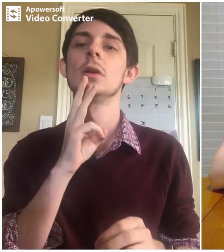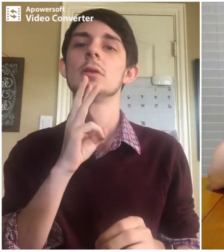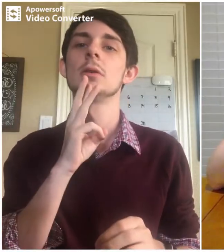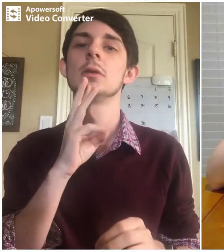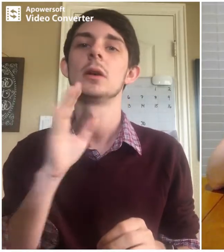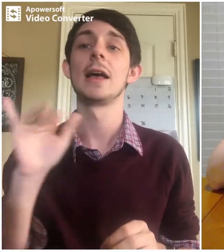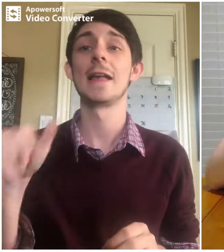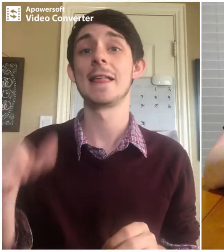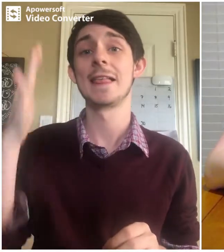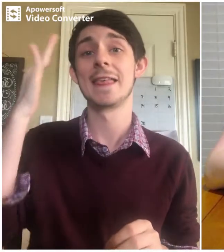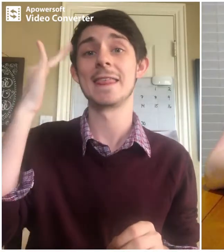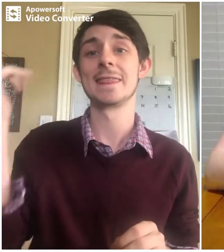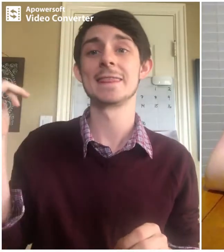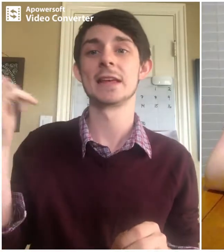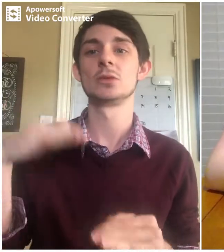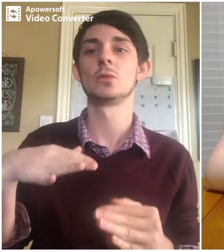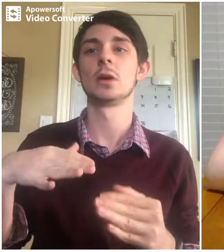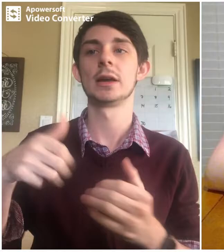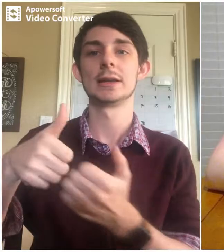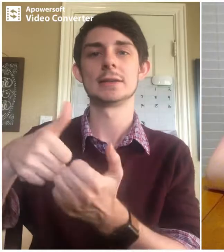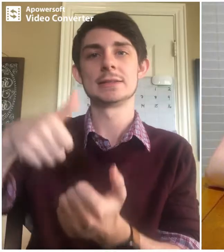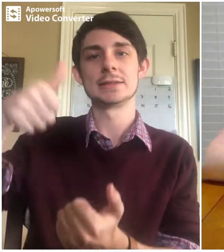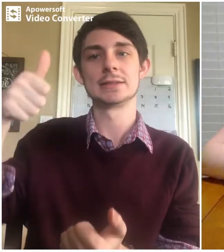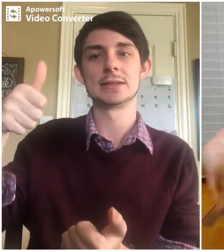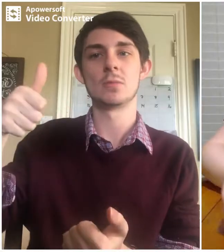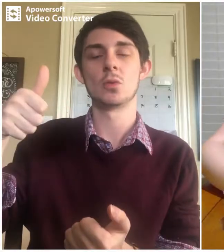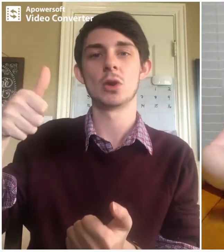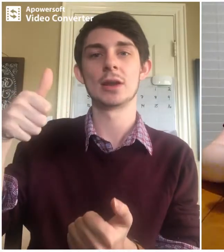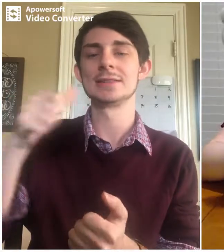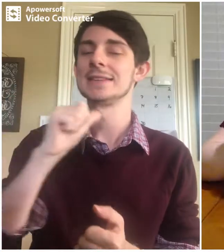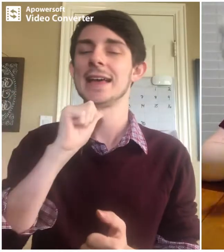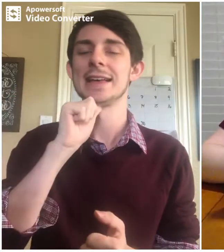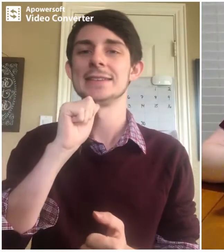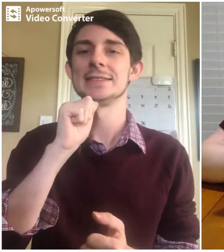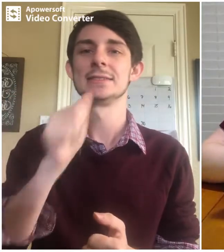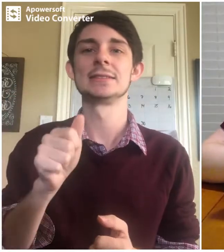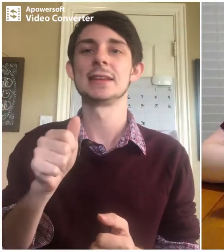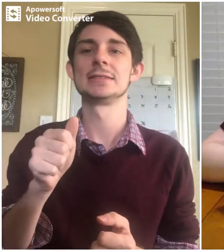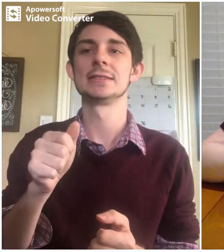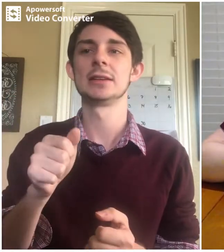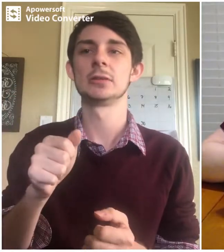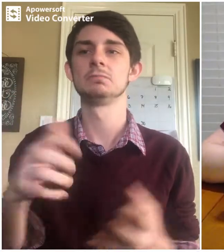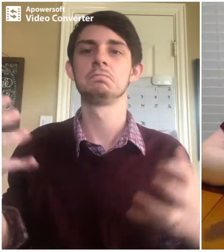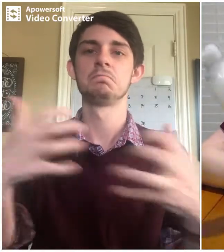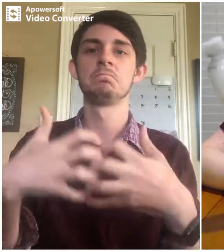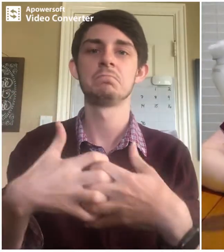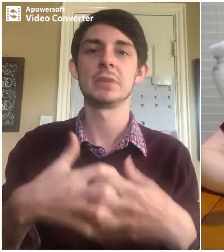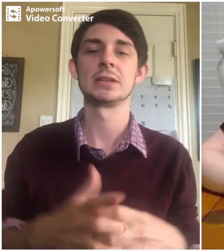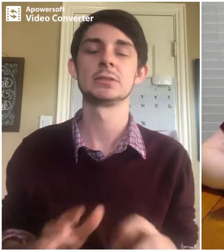dissolve into the water. So adding detergent soap can alter the